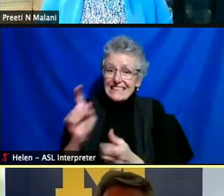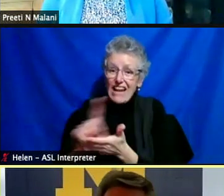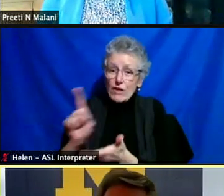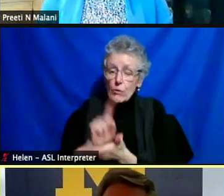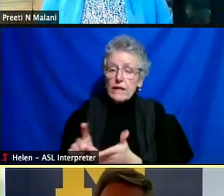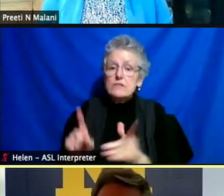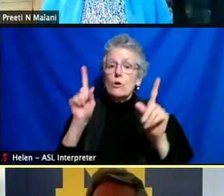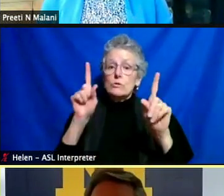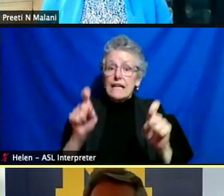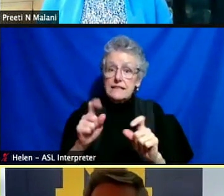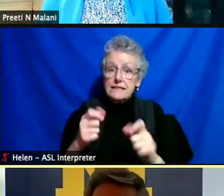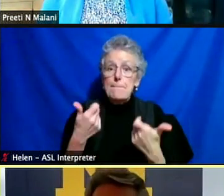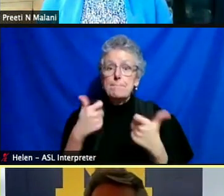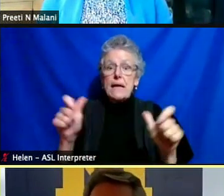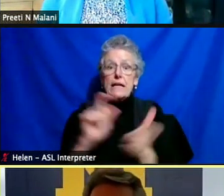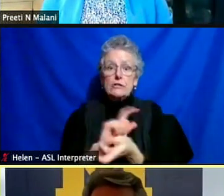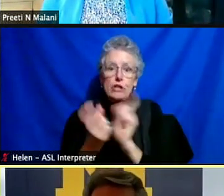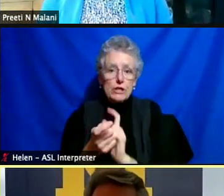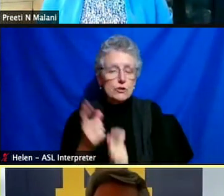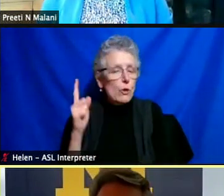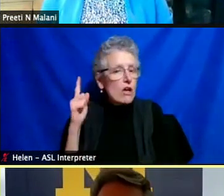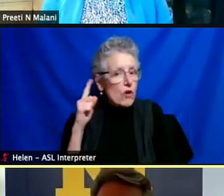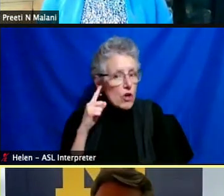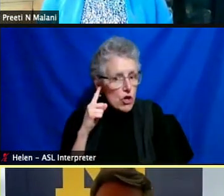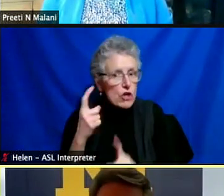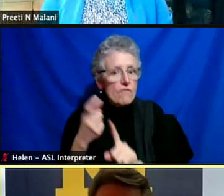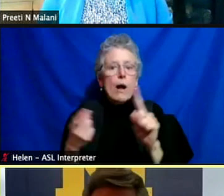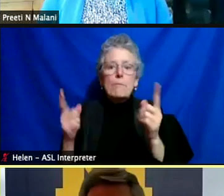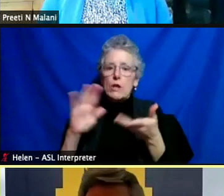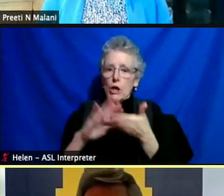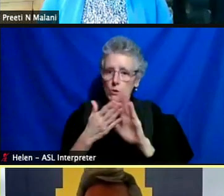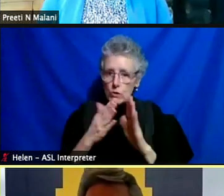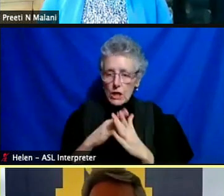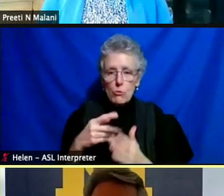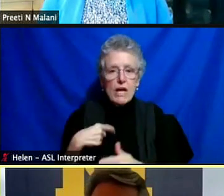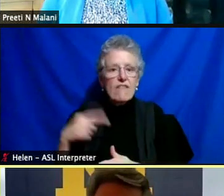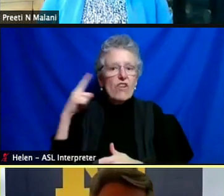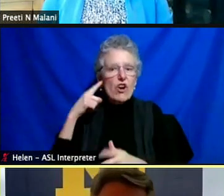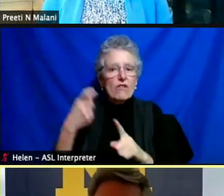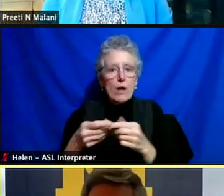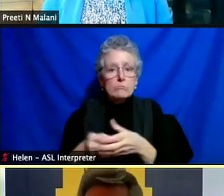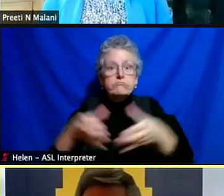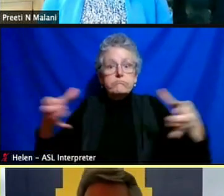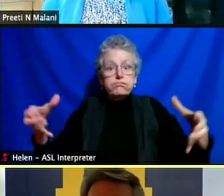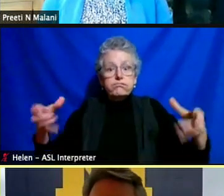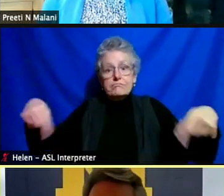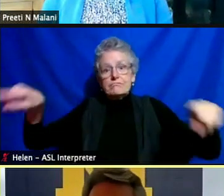We also heard a lot from the community and from extended community, whether it's the faculty or parents and others